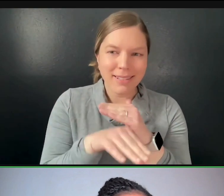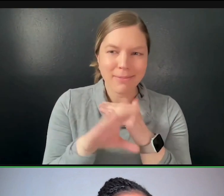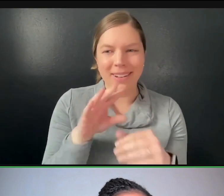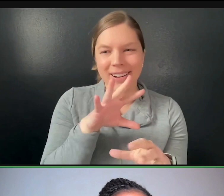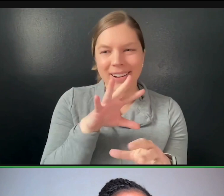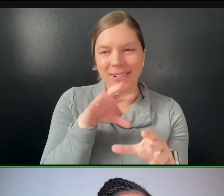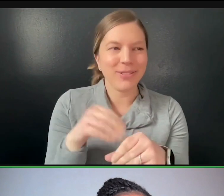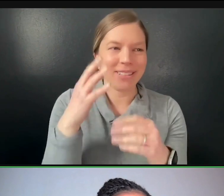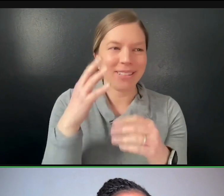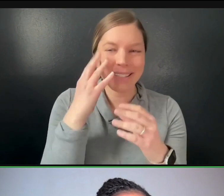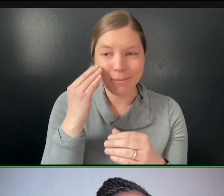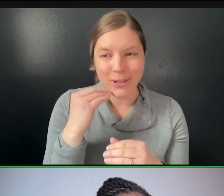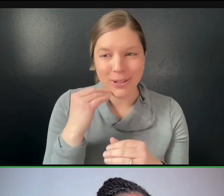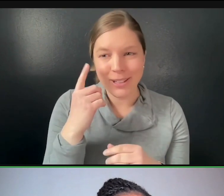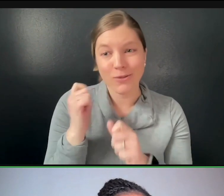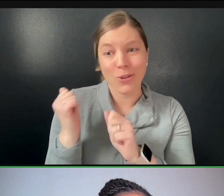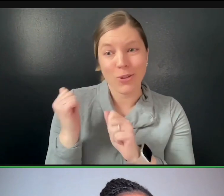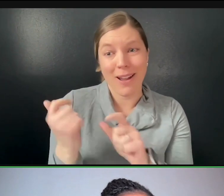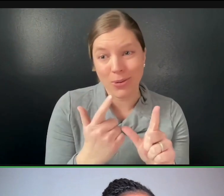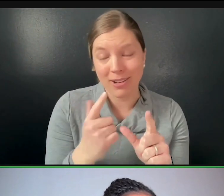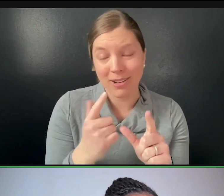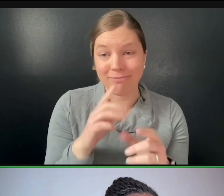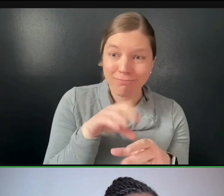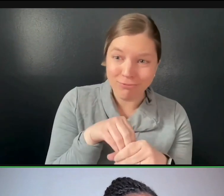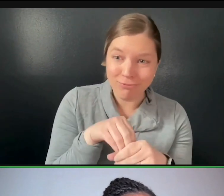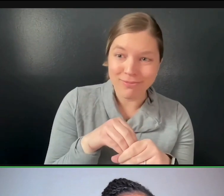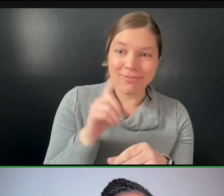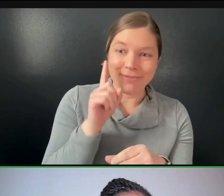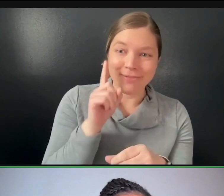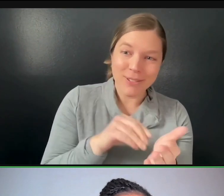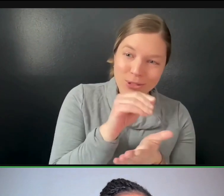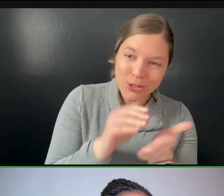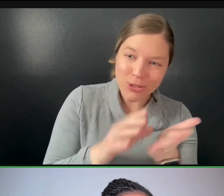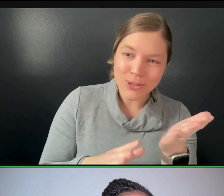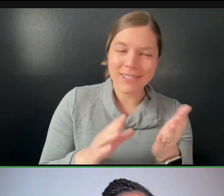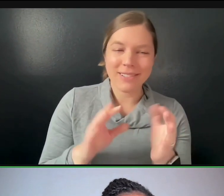Prior planning is going to be key when it comes to accessibility and making sure